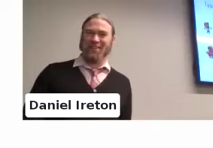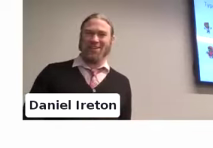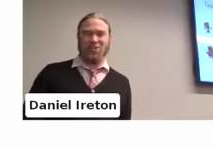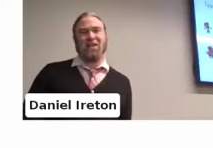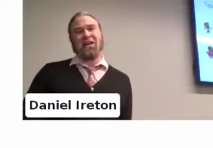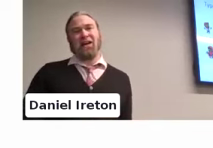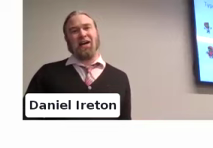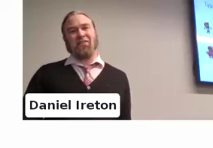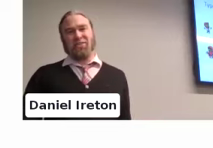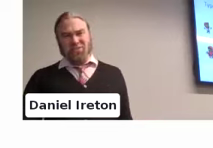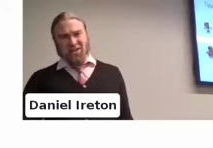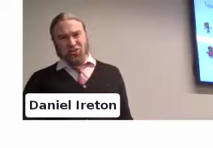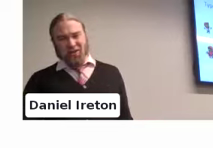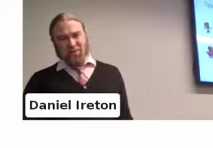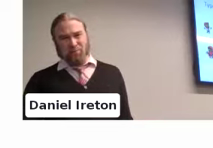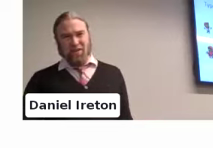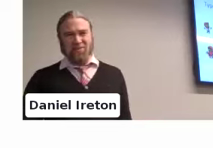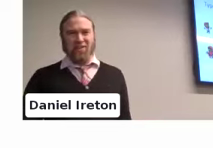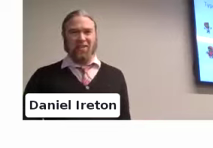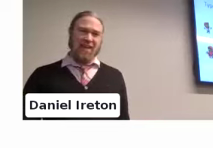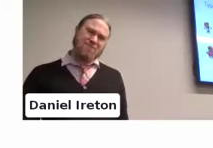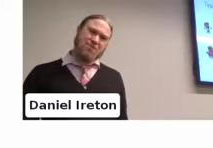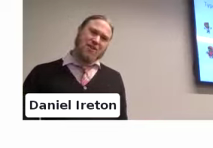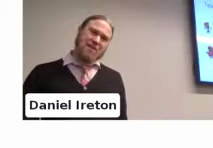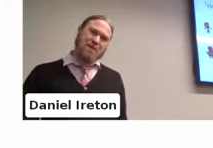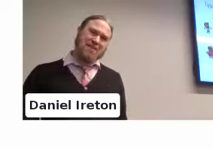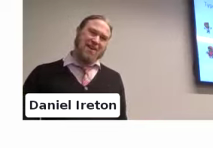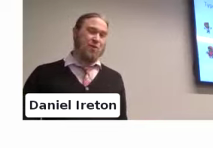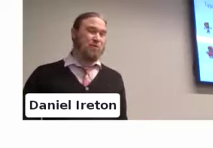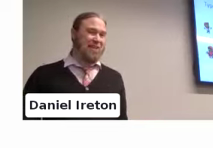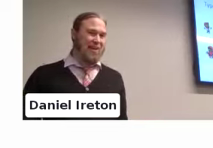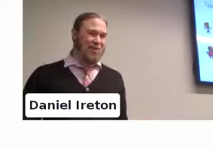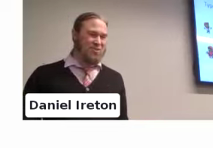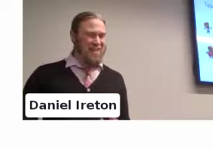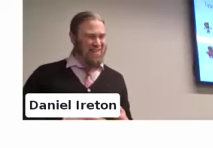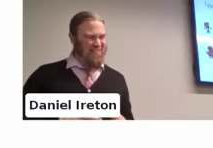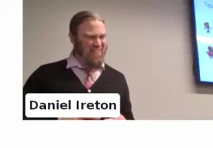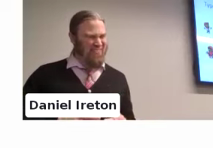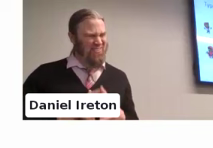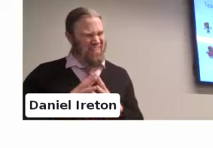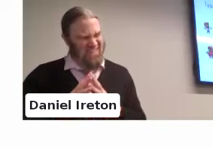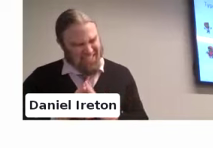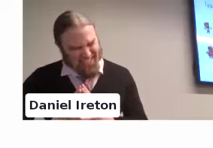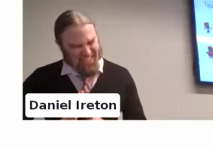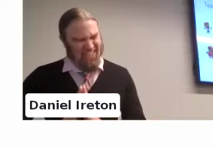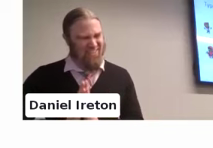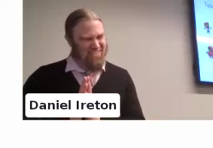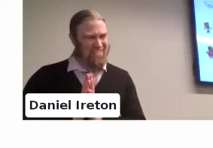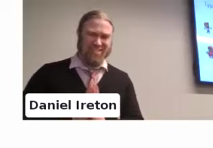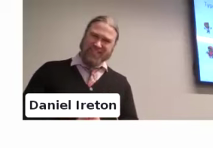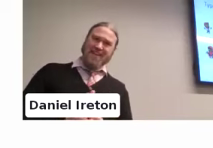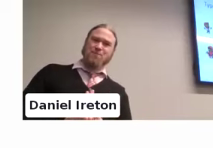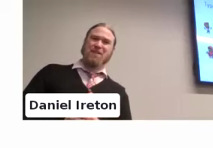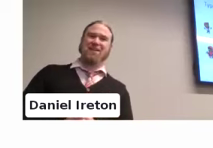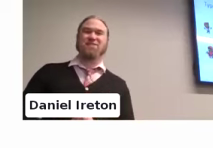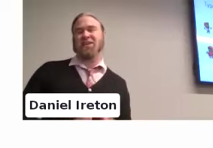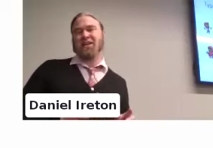Killers